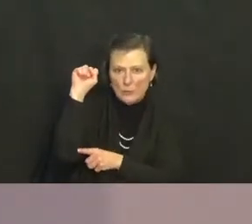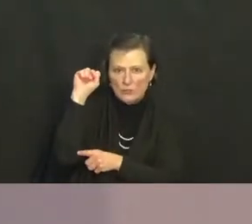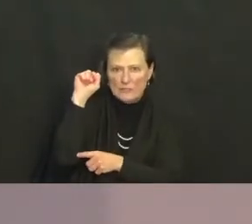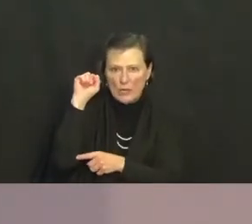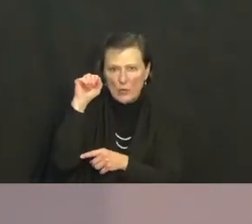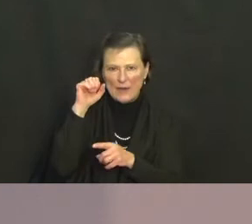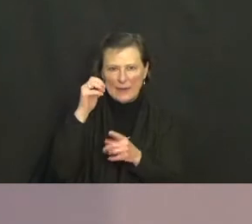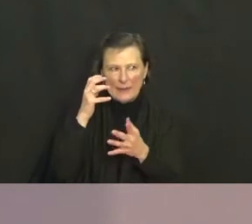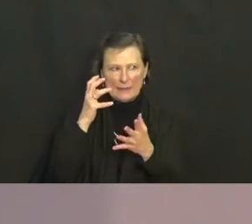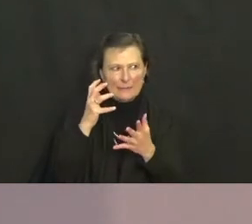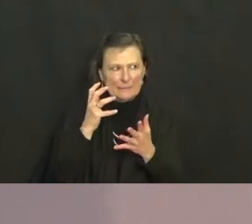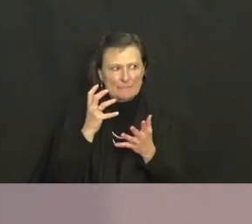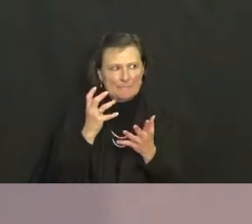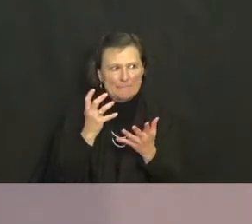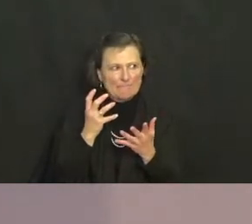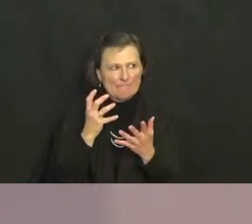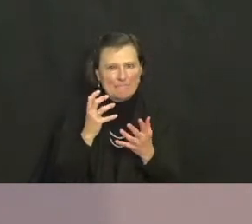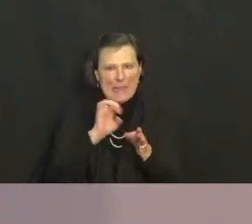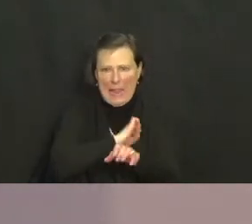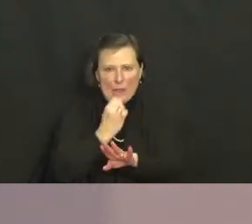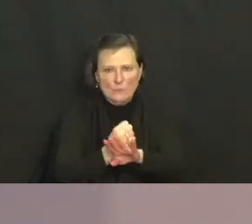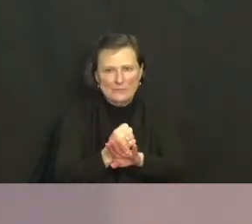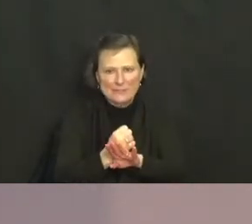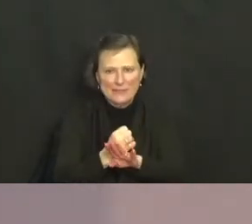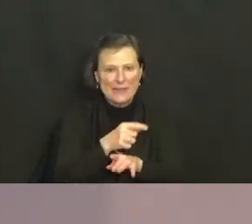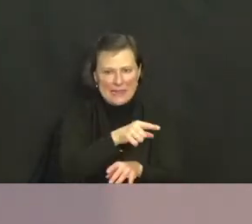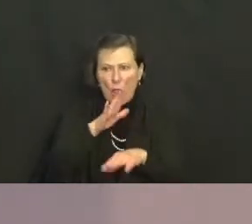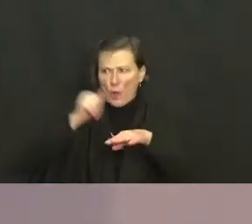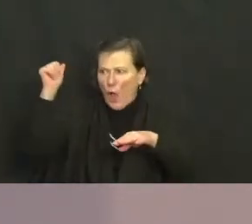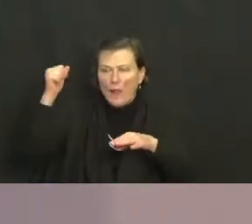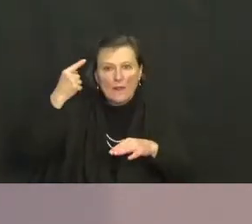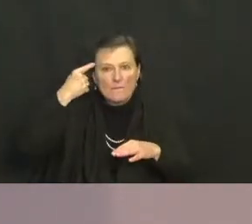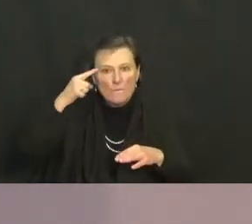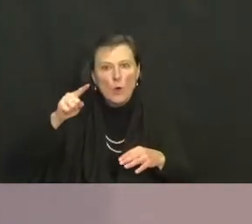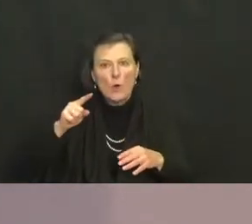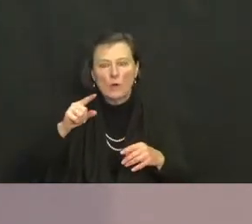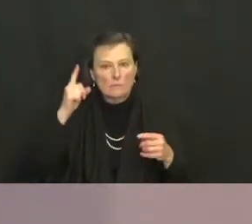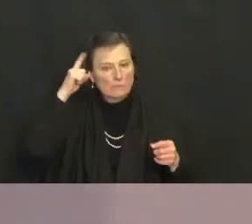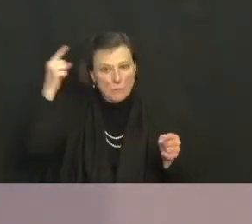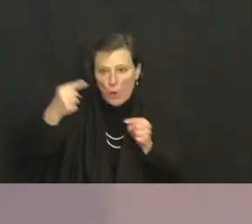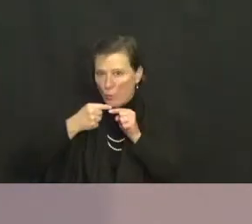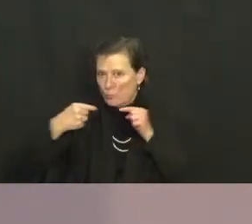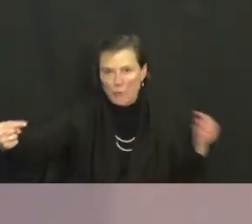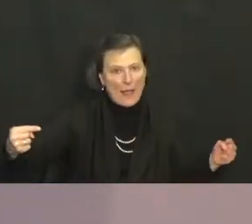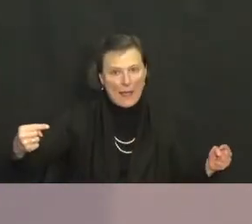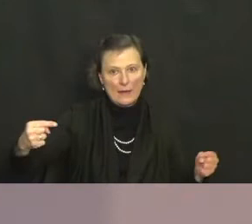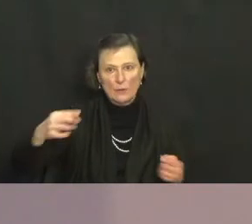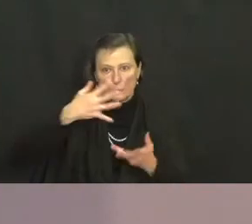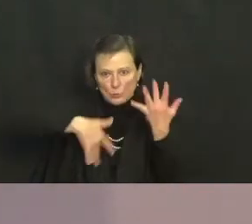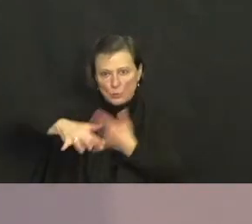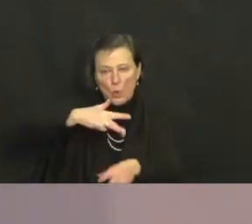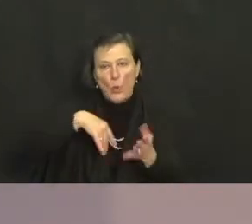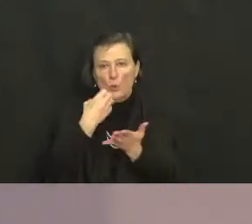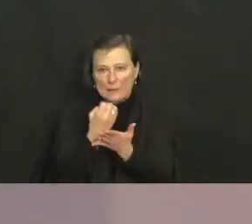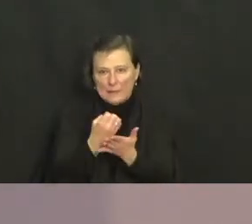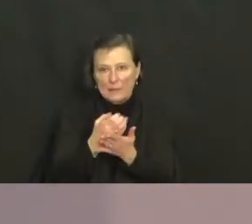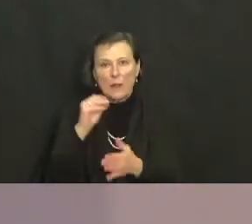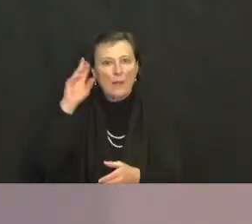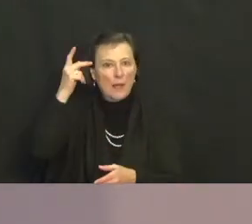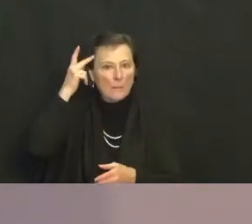Because, he was calling, he was calling for some radical, social, economic, and political changes.